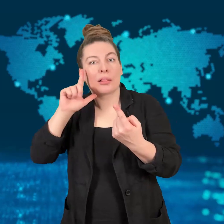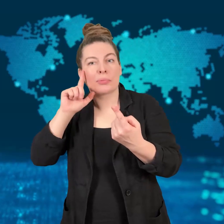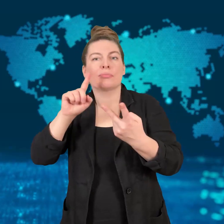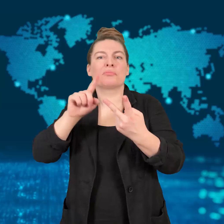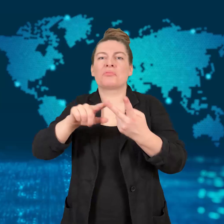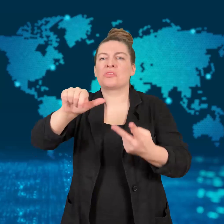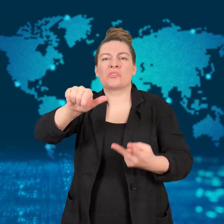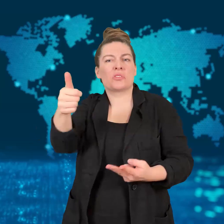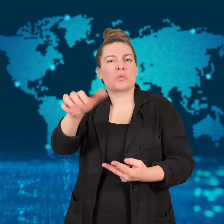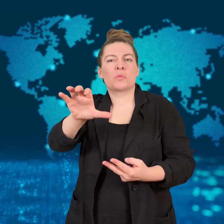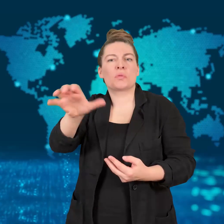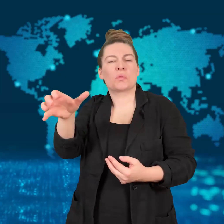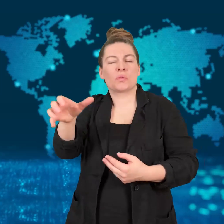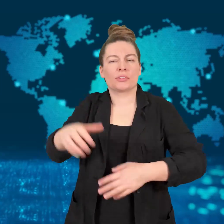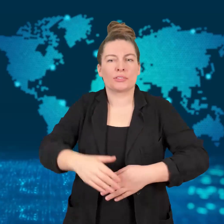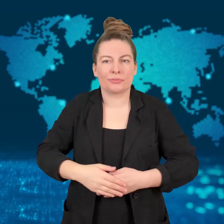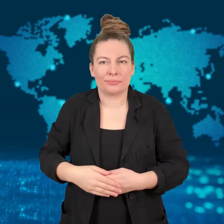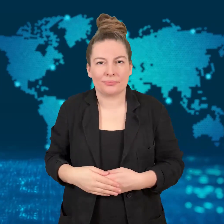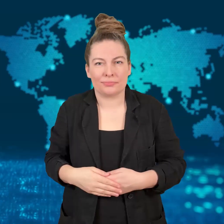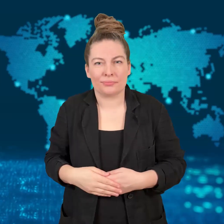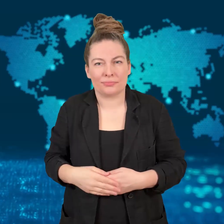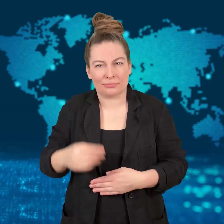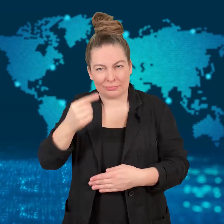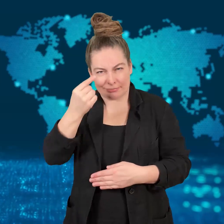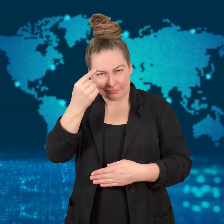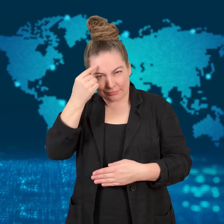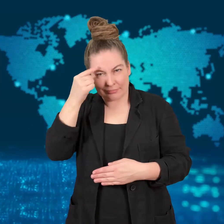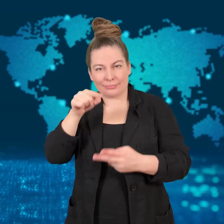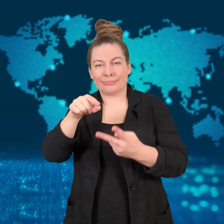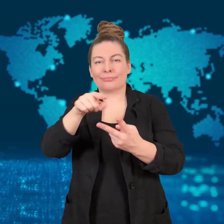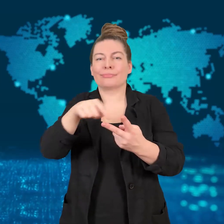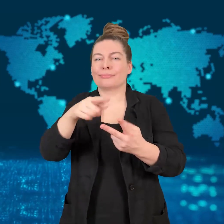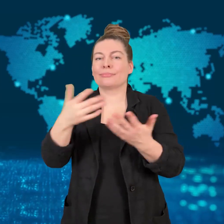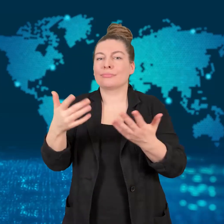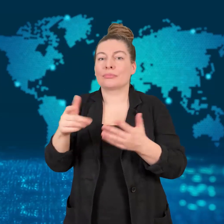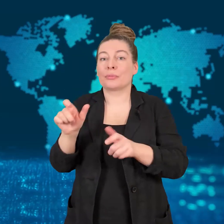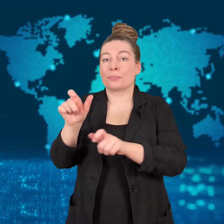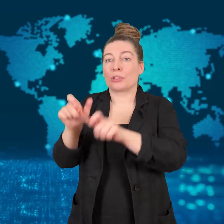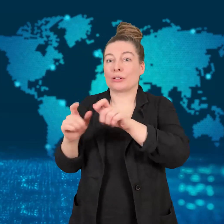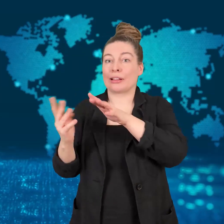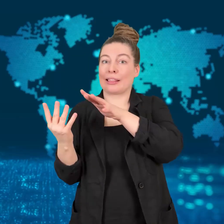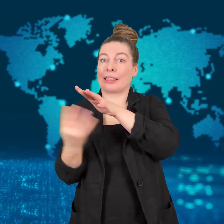and authorities are searching the area.